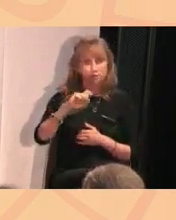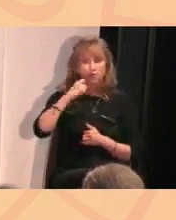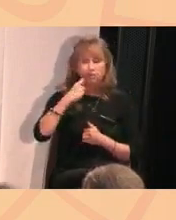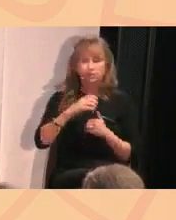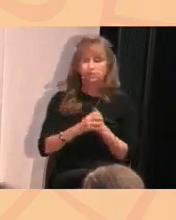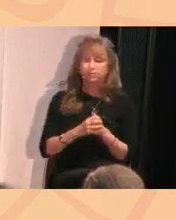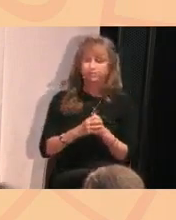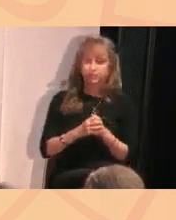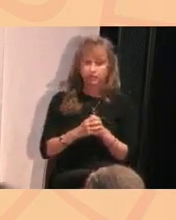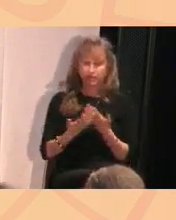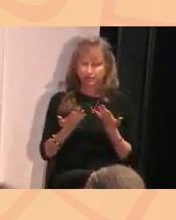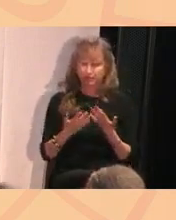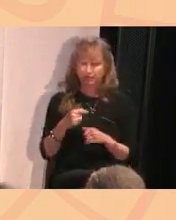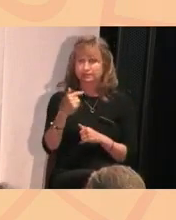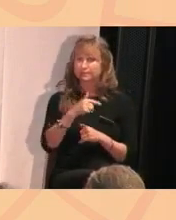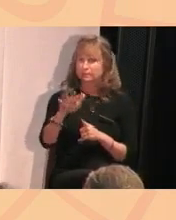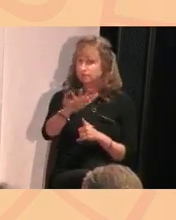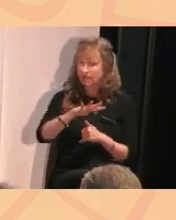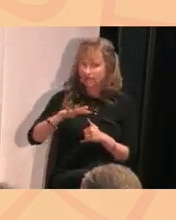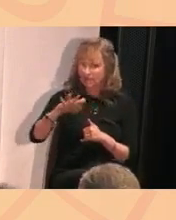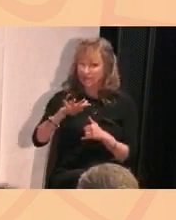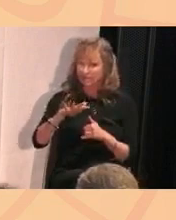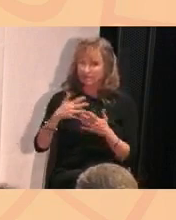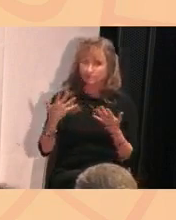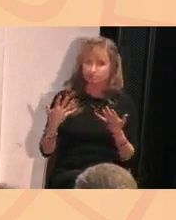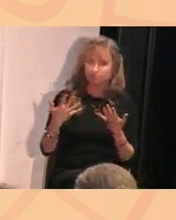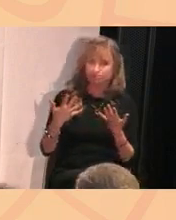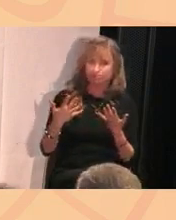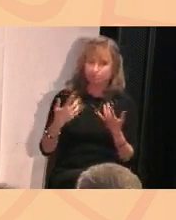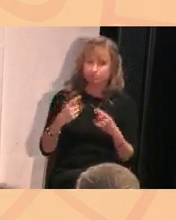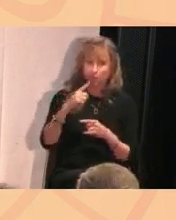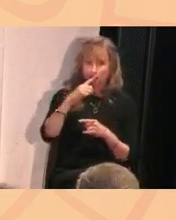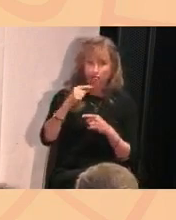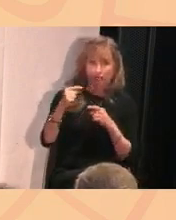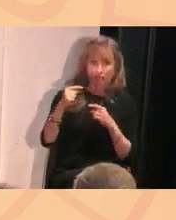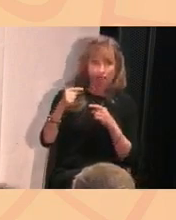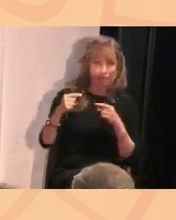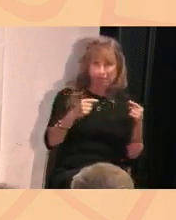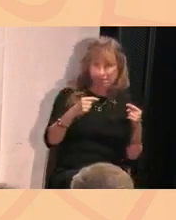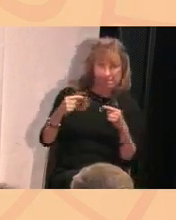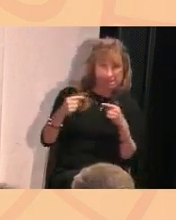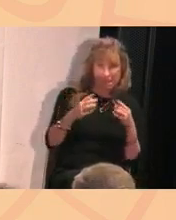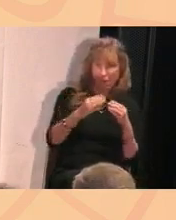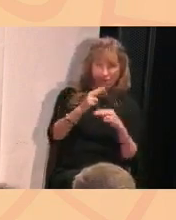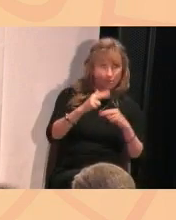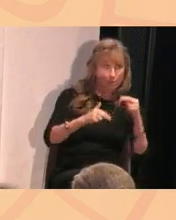And I just had an opportunity to have an exhibition there. And so I just said, well I'll take it.